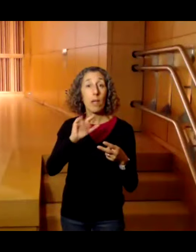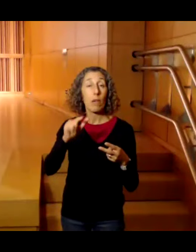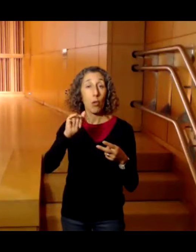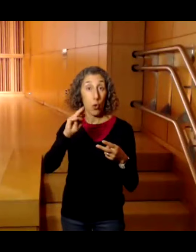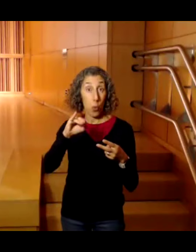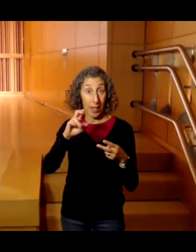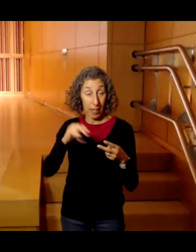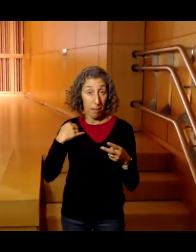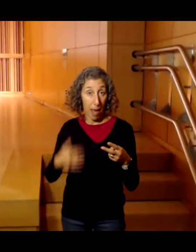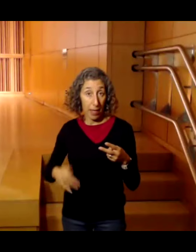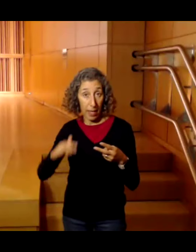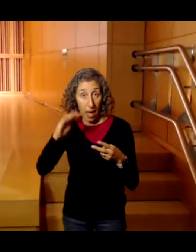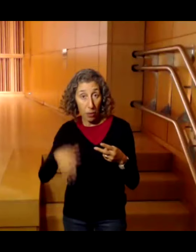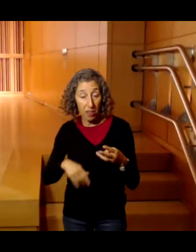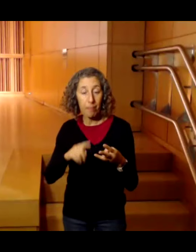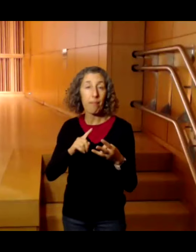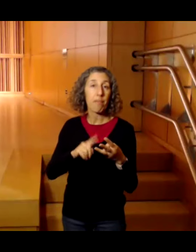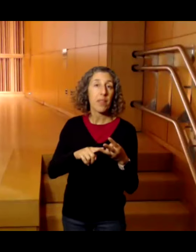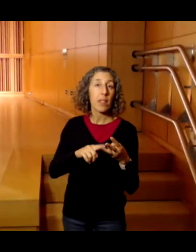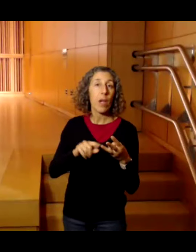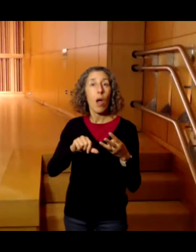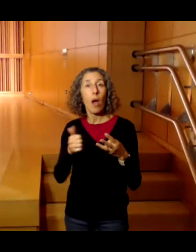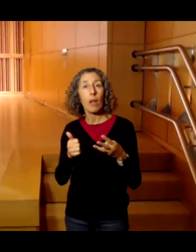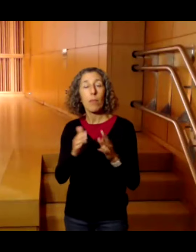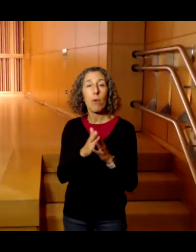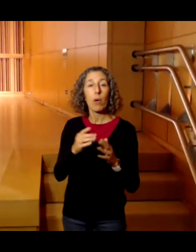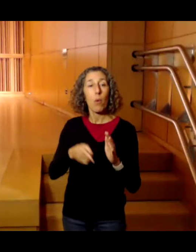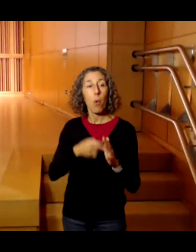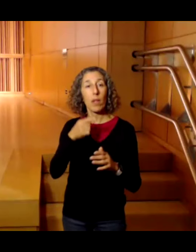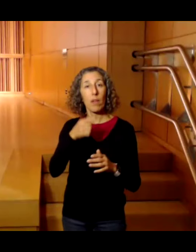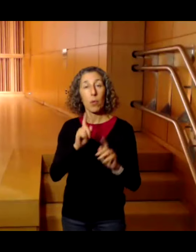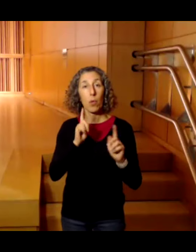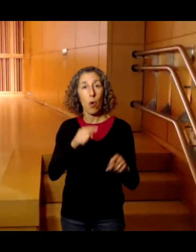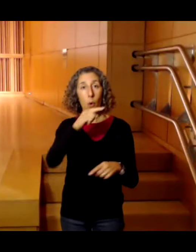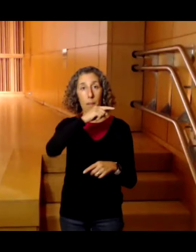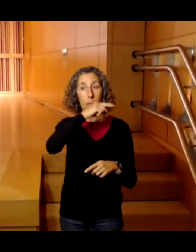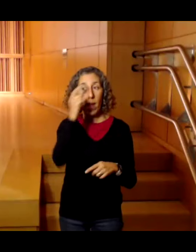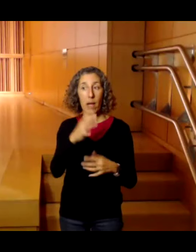And later, as they appeared in print, once you go black, choice, desire, and the Black American Intellectual.